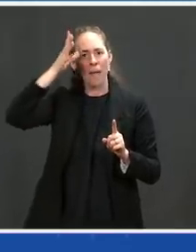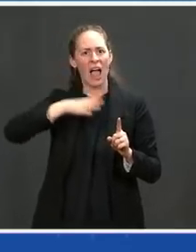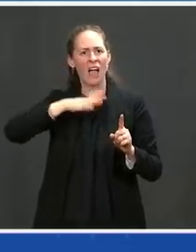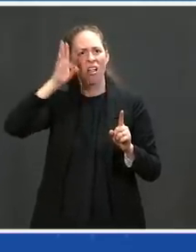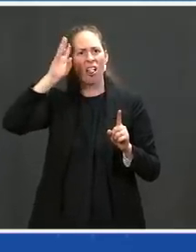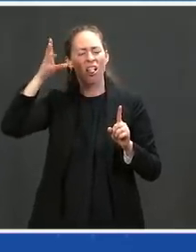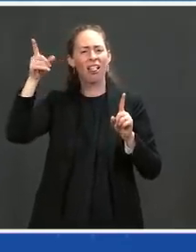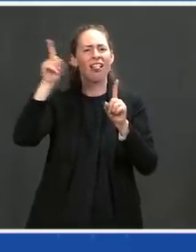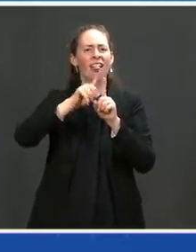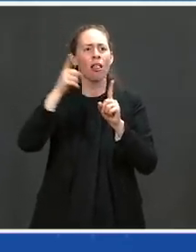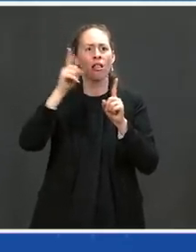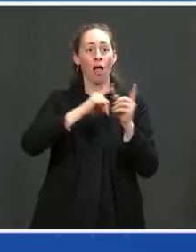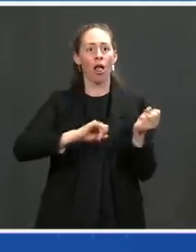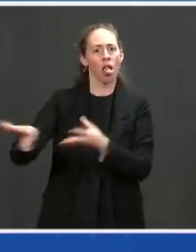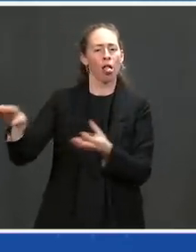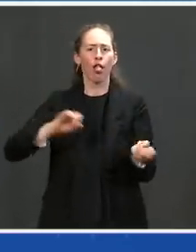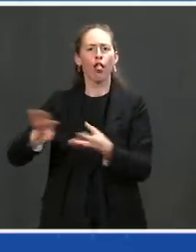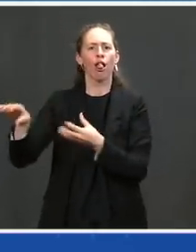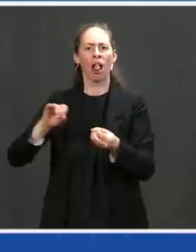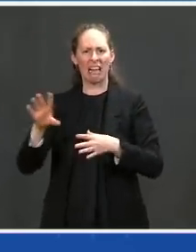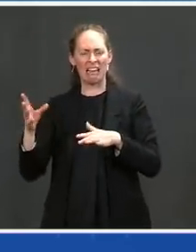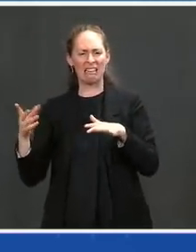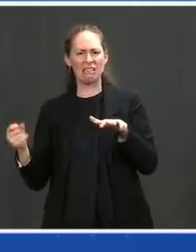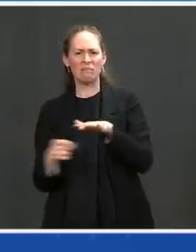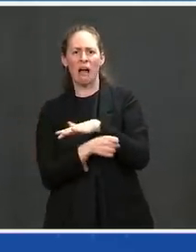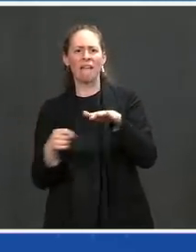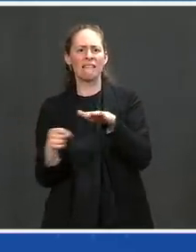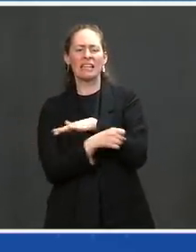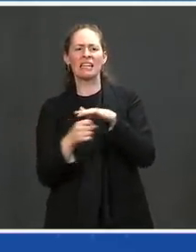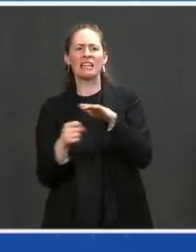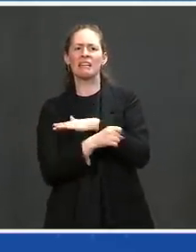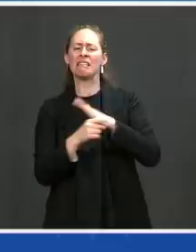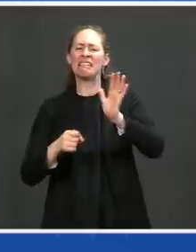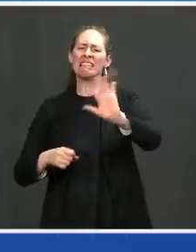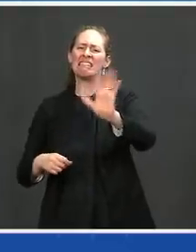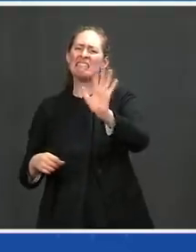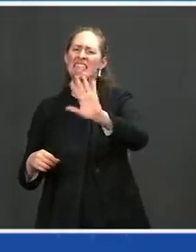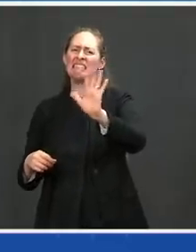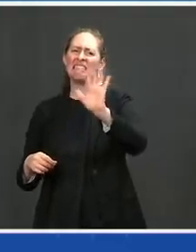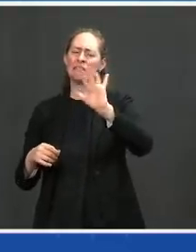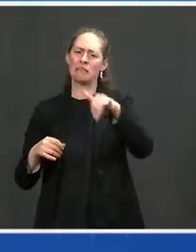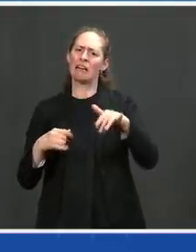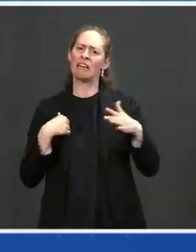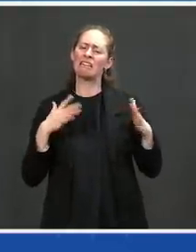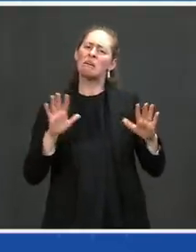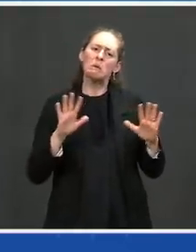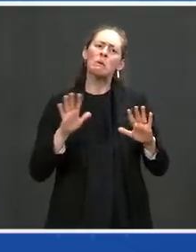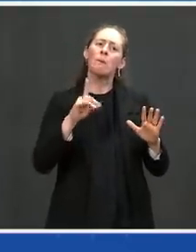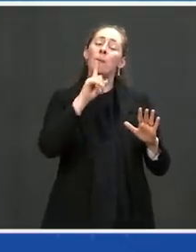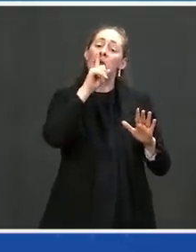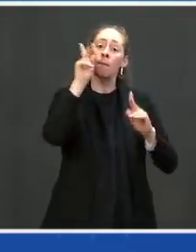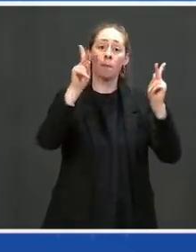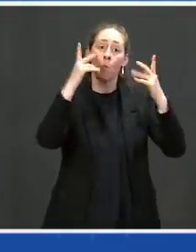That's not how it happens. People don't want to leave. When my great grandfather got on a coffin ship